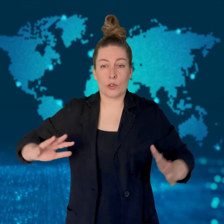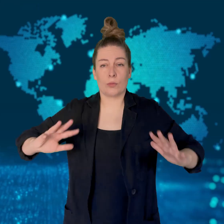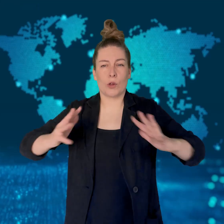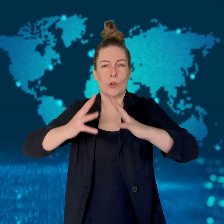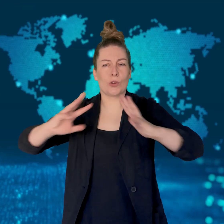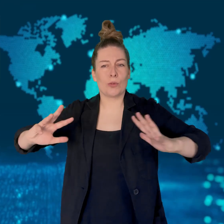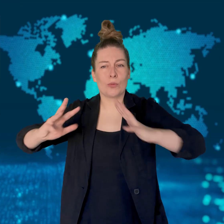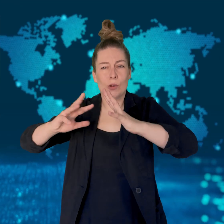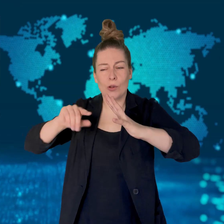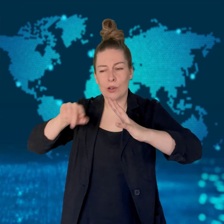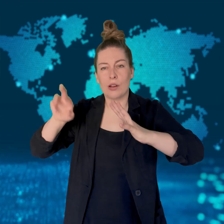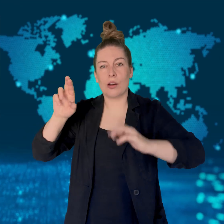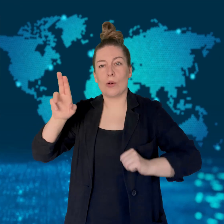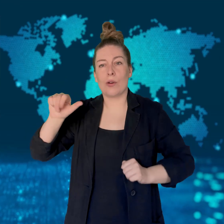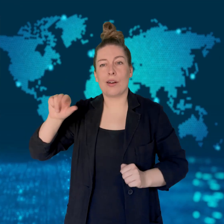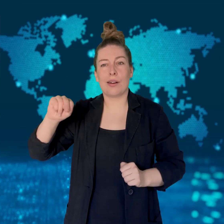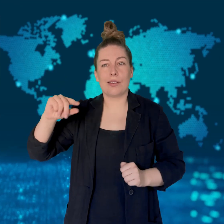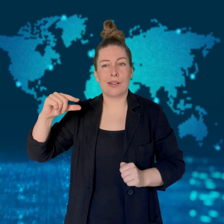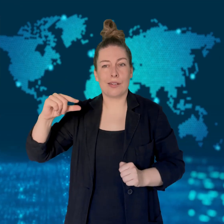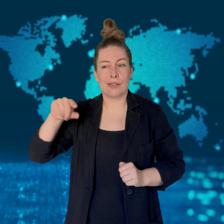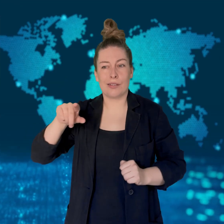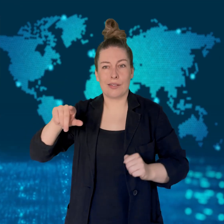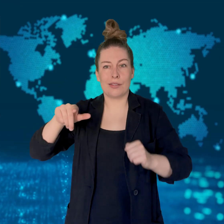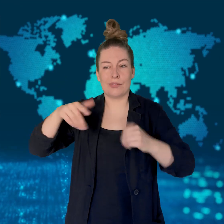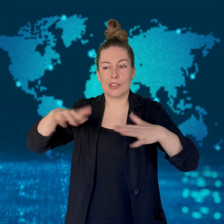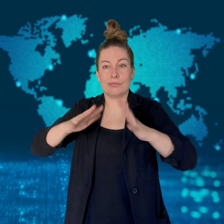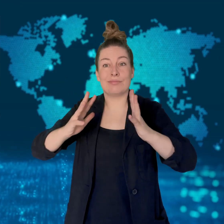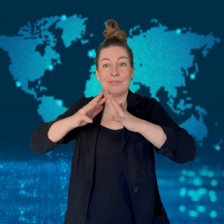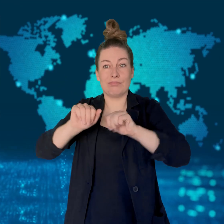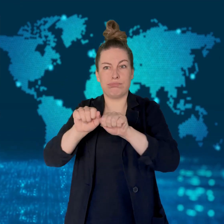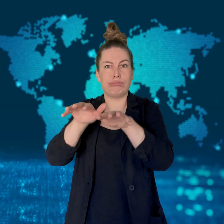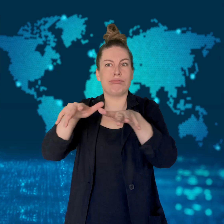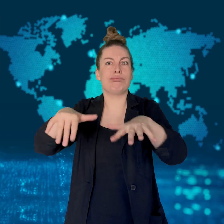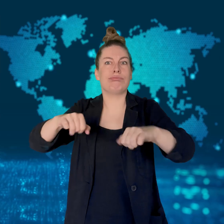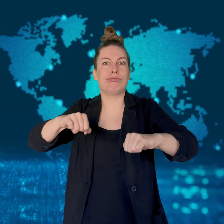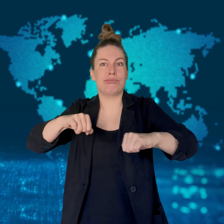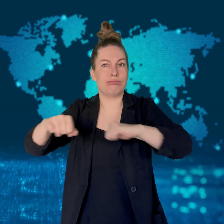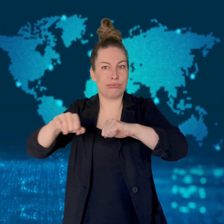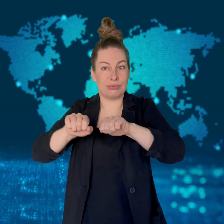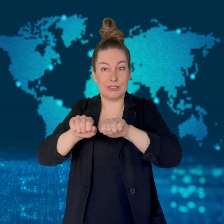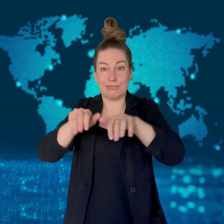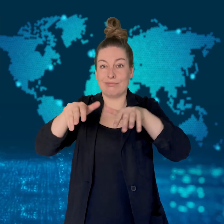[MONIKA]: The Indonesian government has announced that